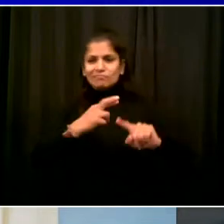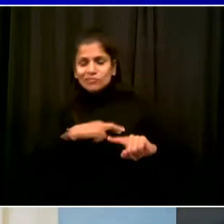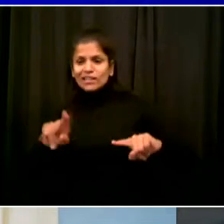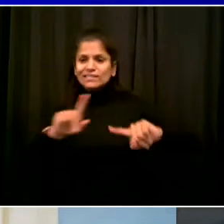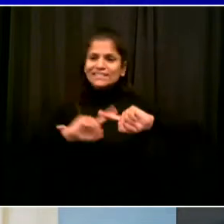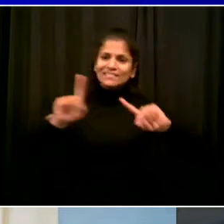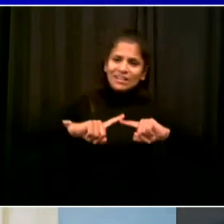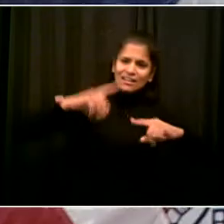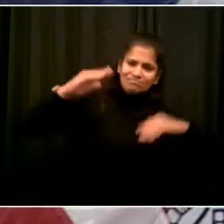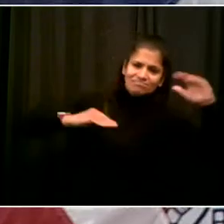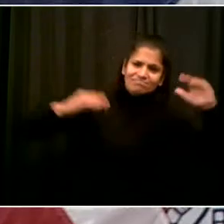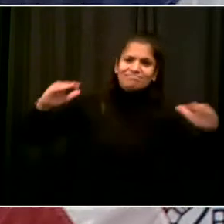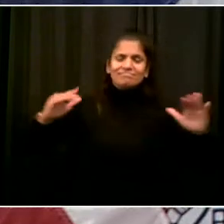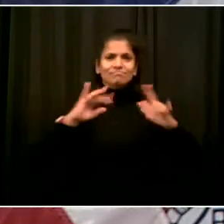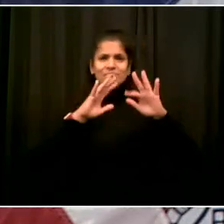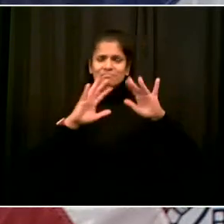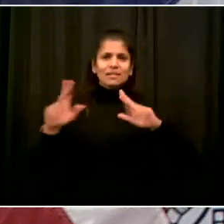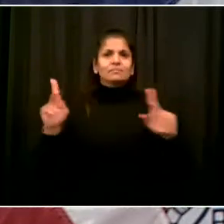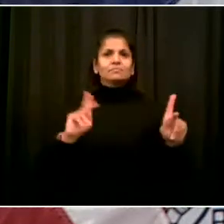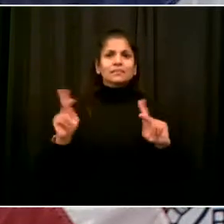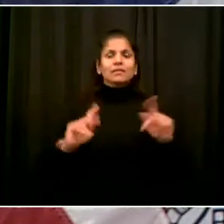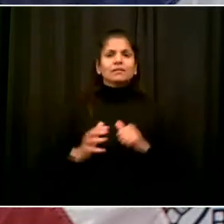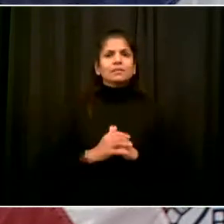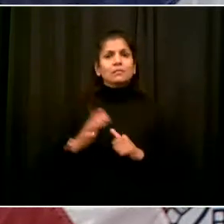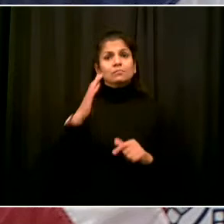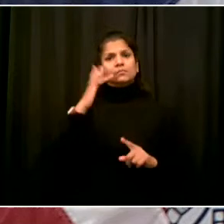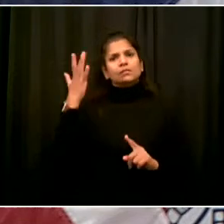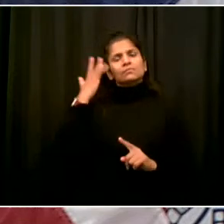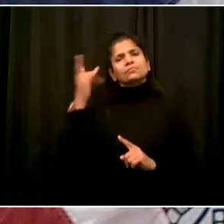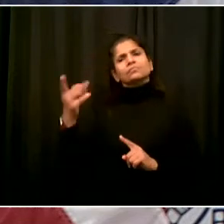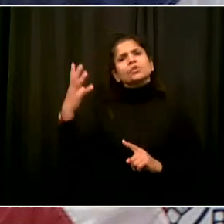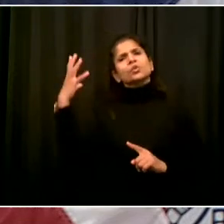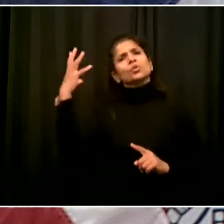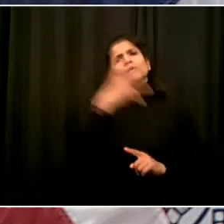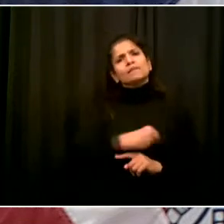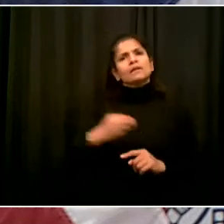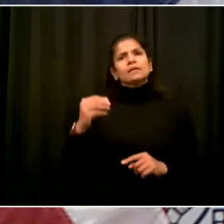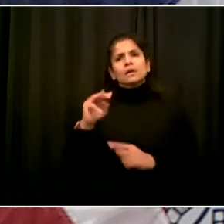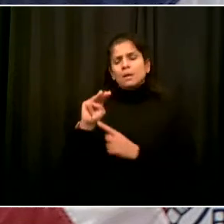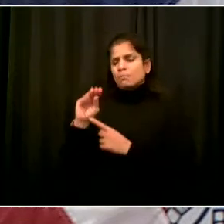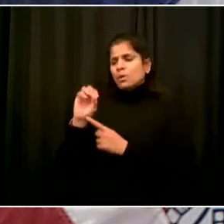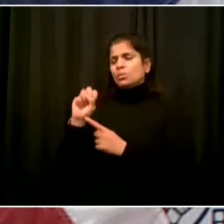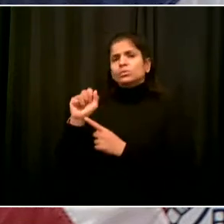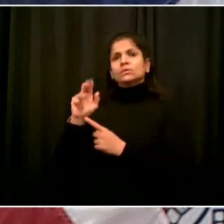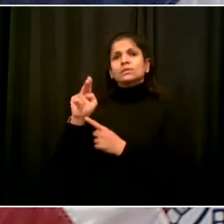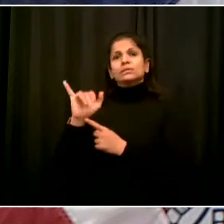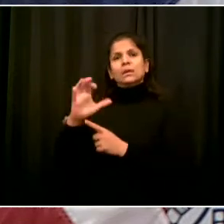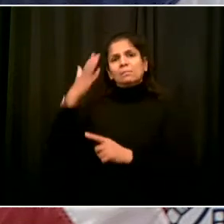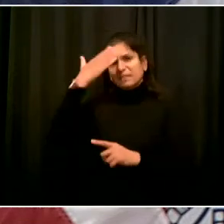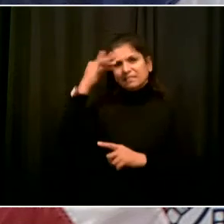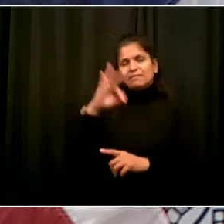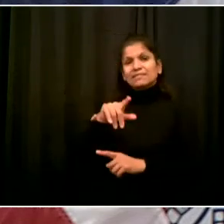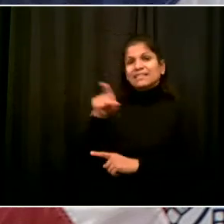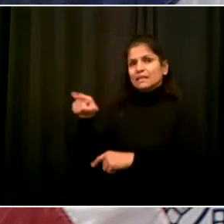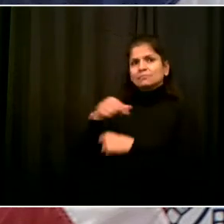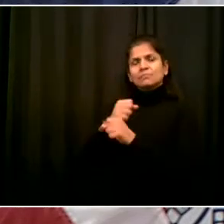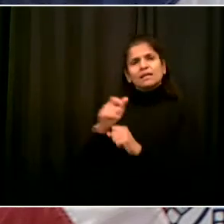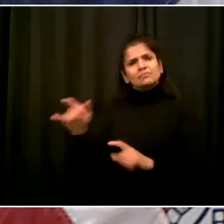IT. THEY WEEENR'T'T PAYING ATTENTENTONTI TO THE TRUTH. HE MEANT TO SAY, FIRST OF ALL,